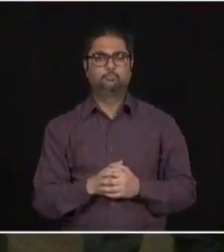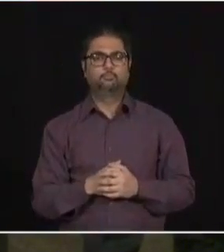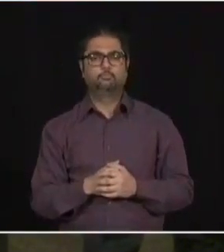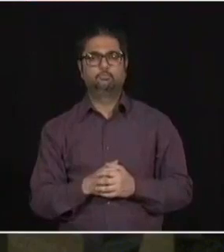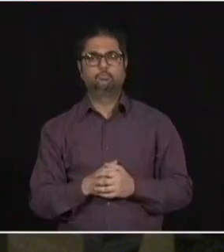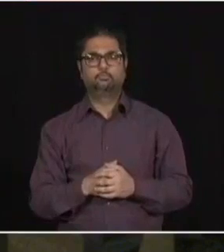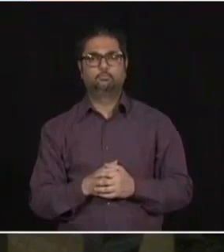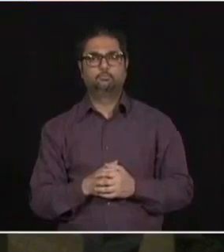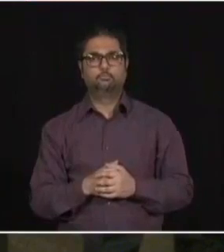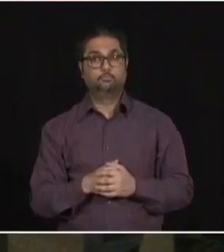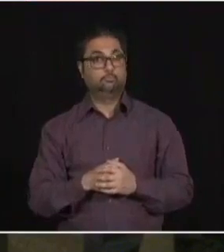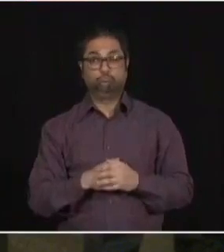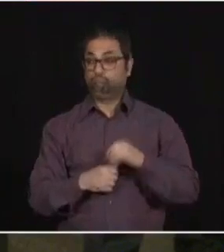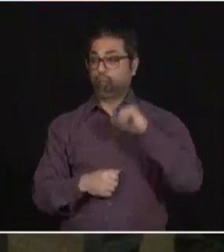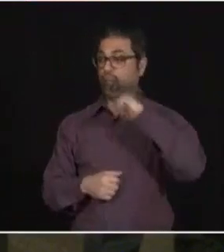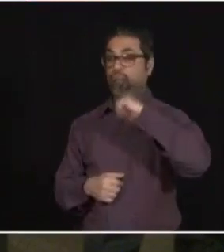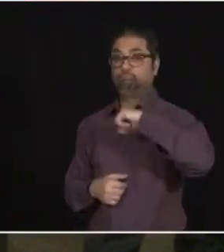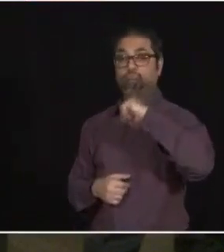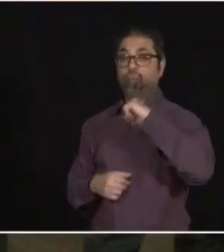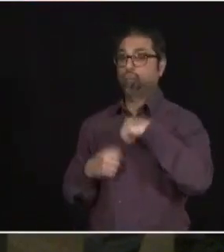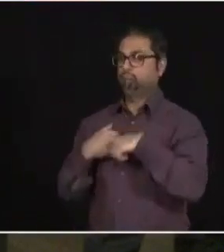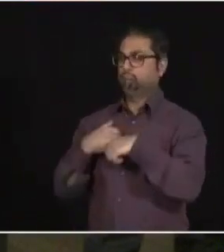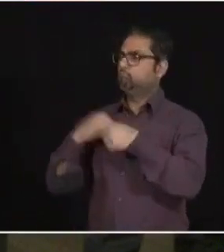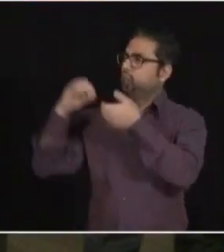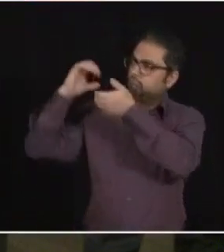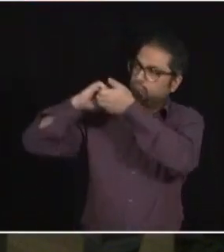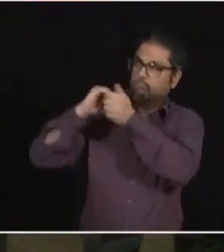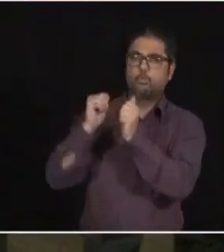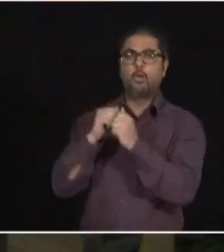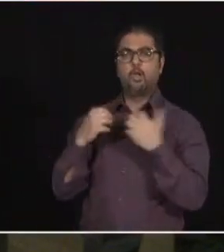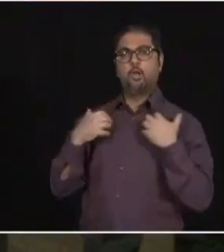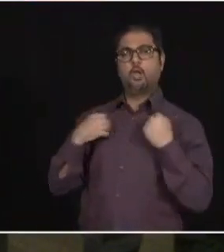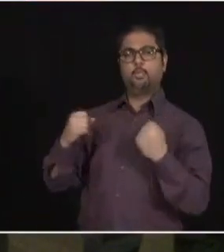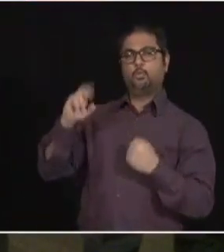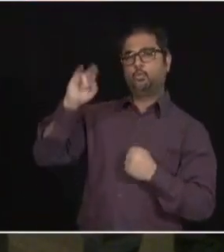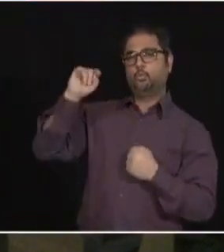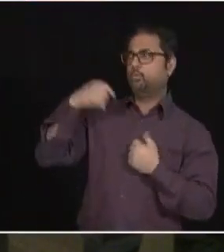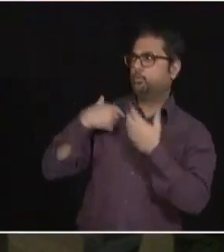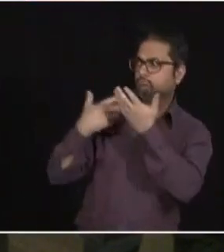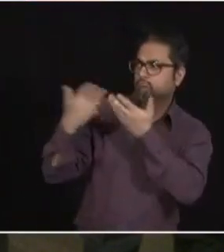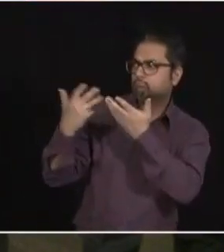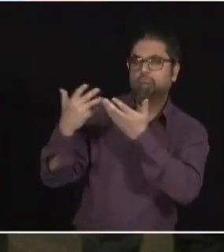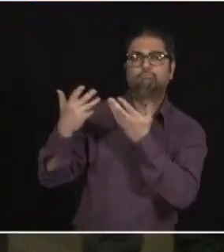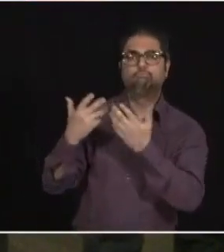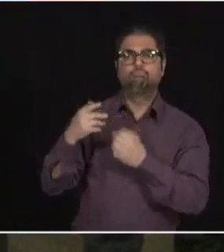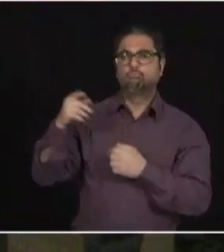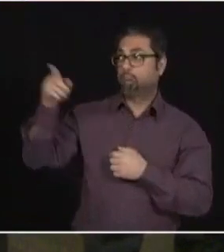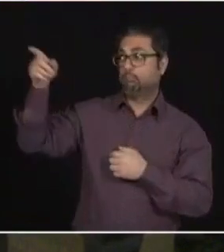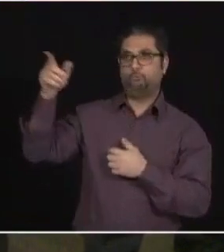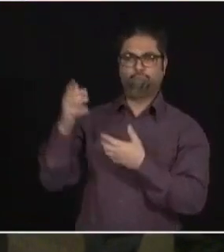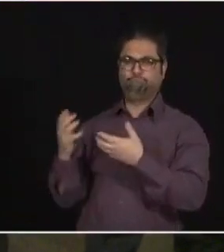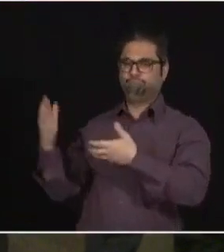We are working with our public health units on all those issues because they have the responsibility,